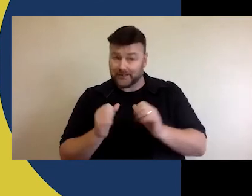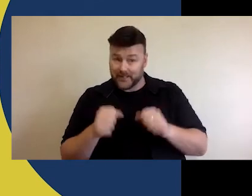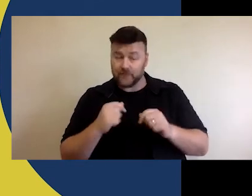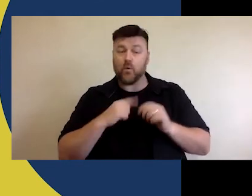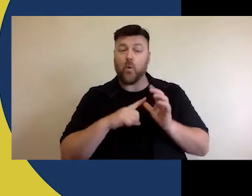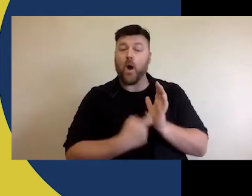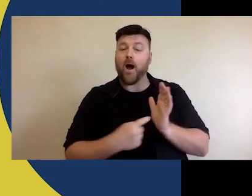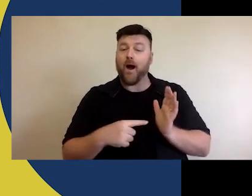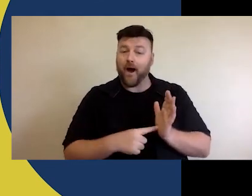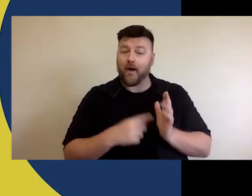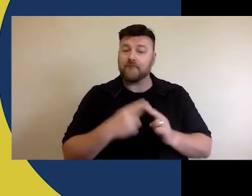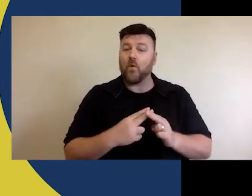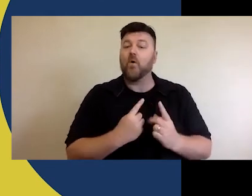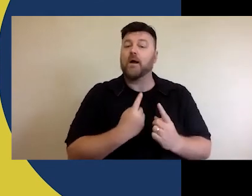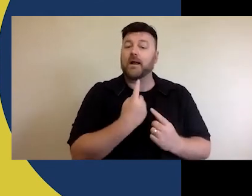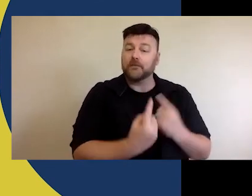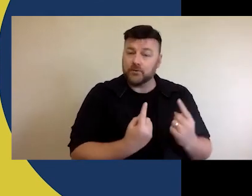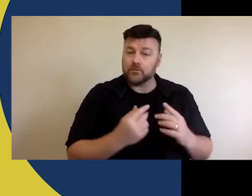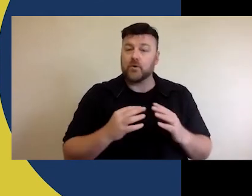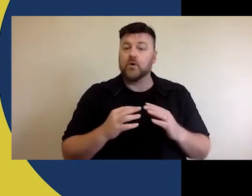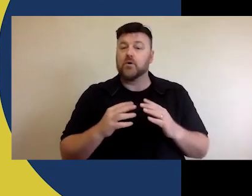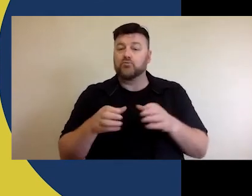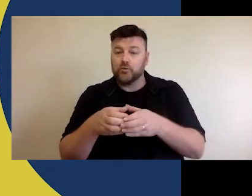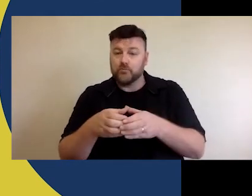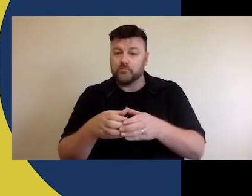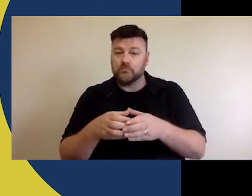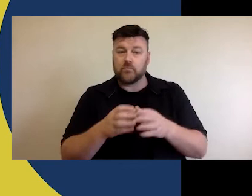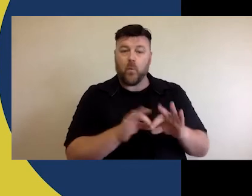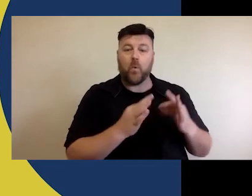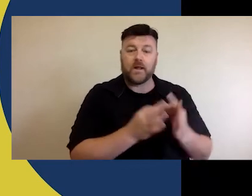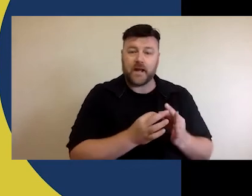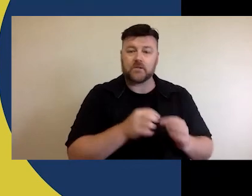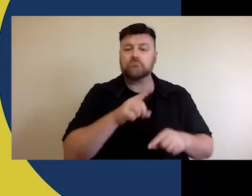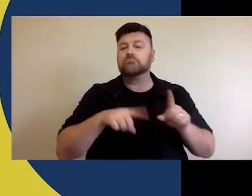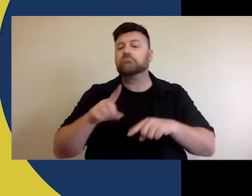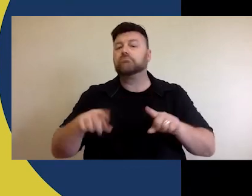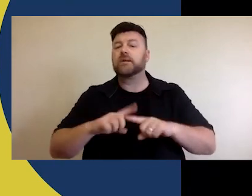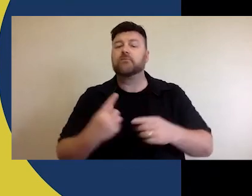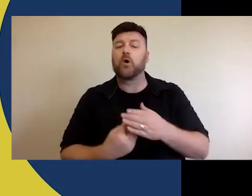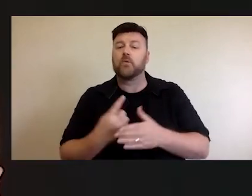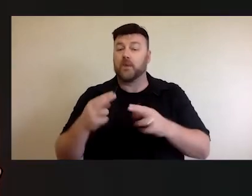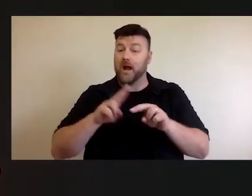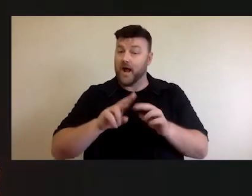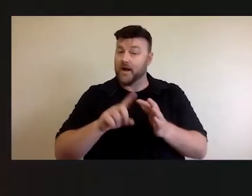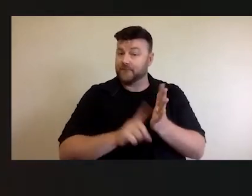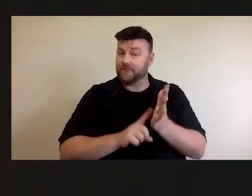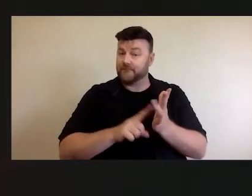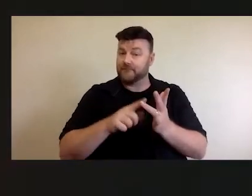individuals and groups, organisations, and a range of other opportunities including our fellowship program. A reminder that